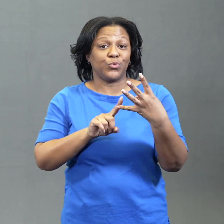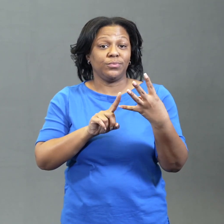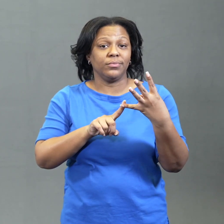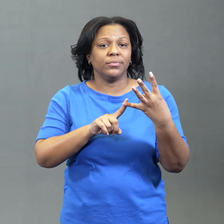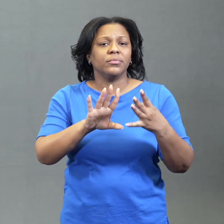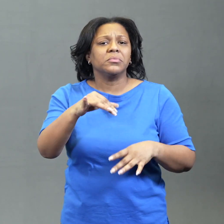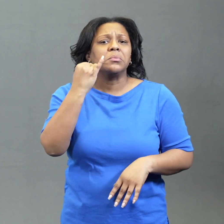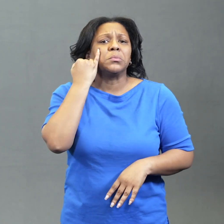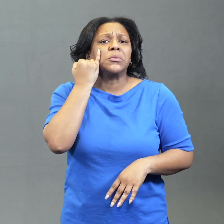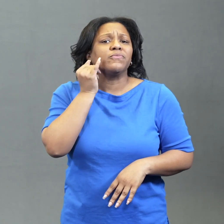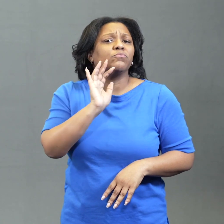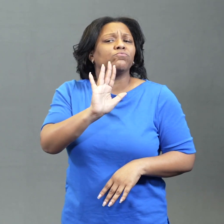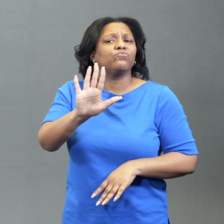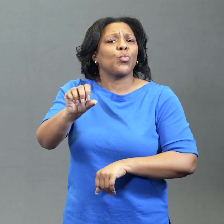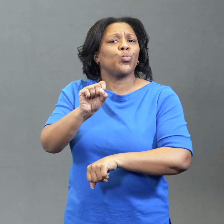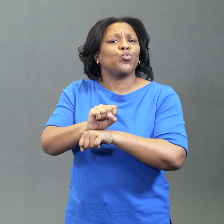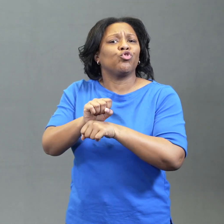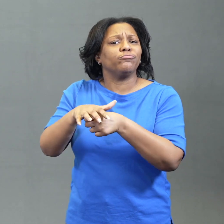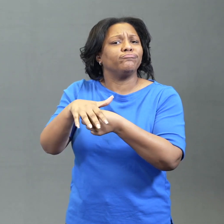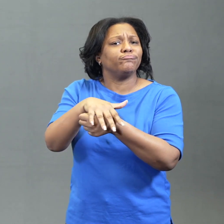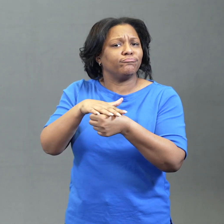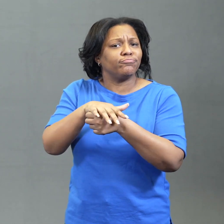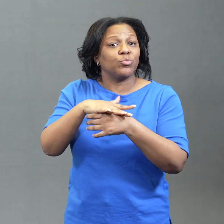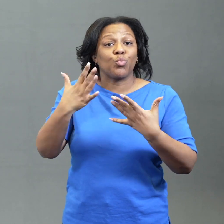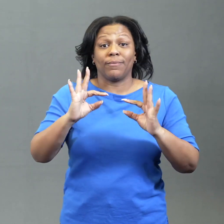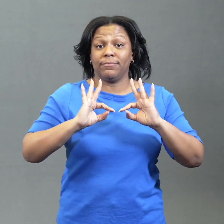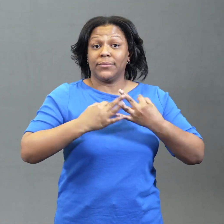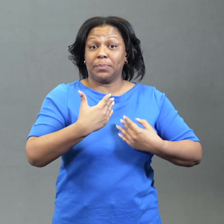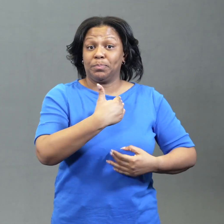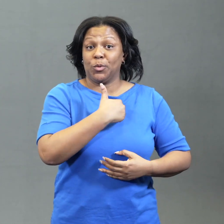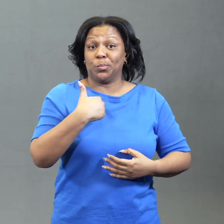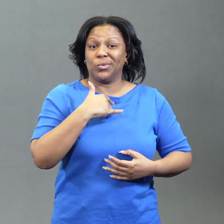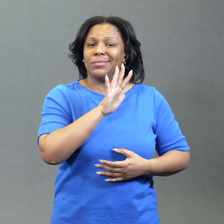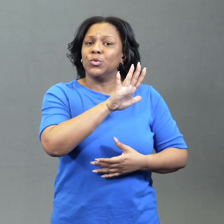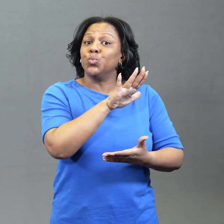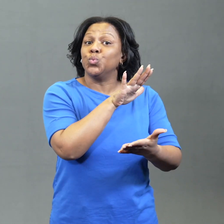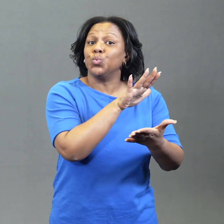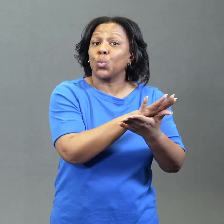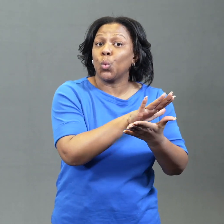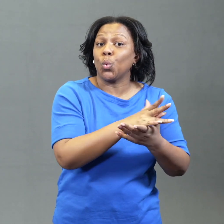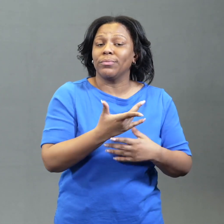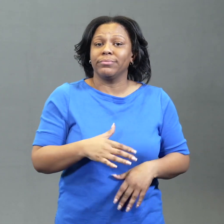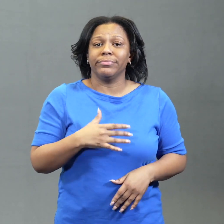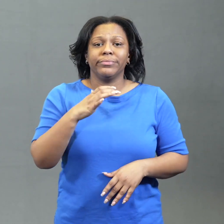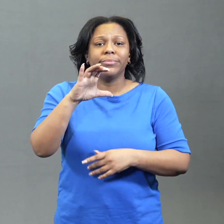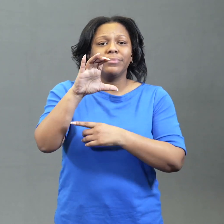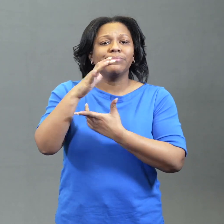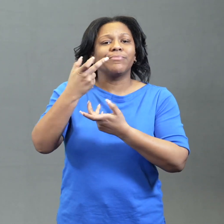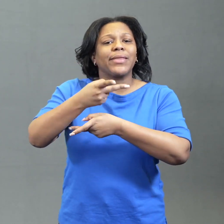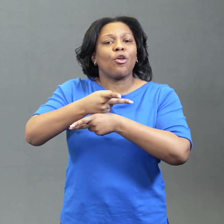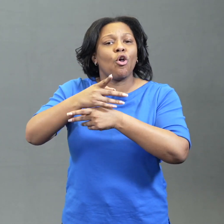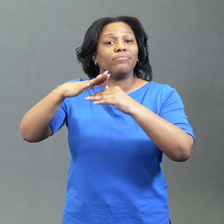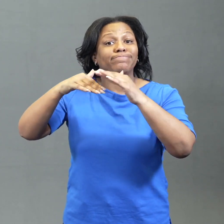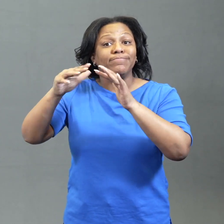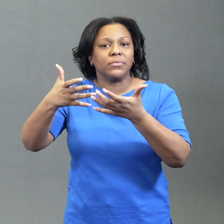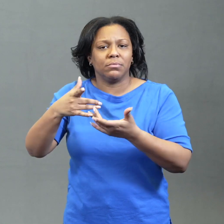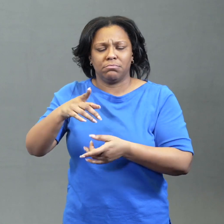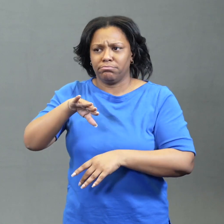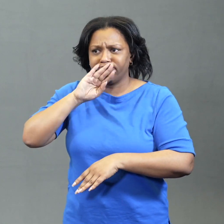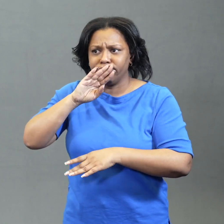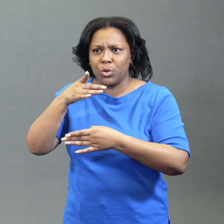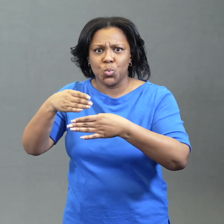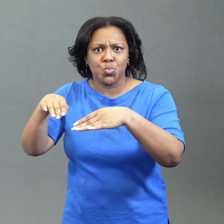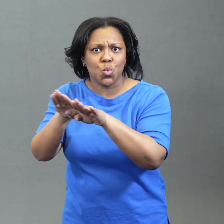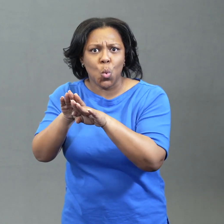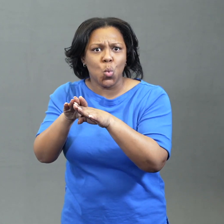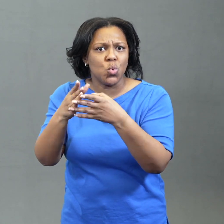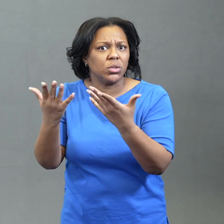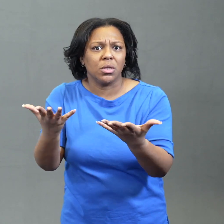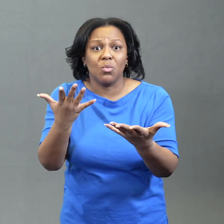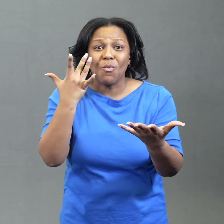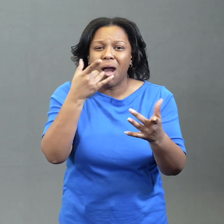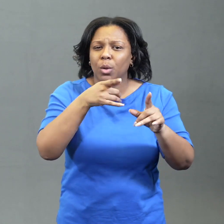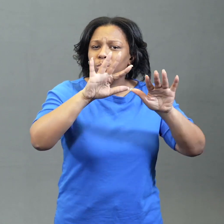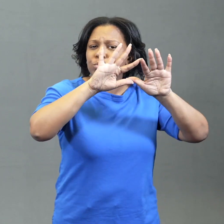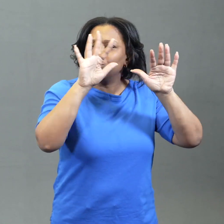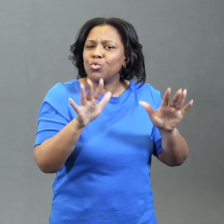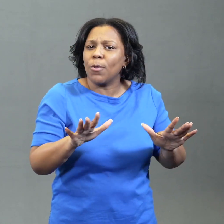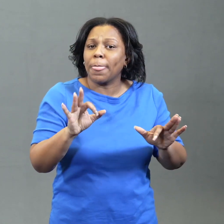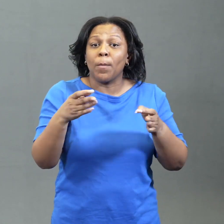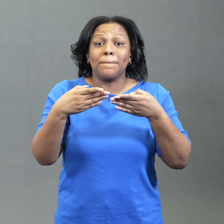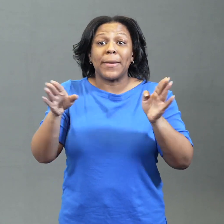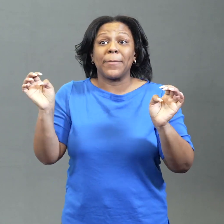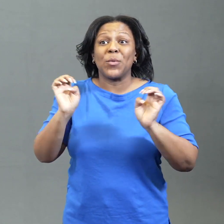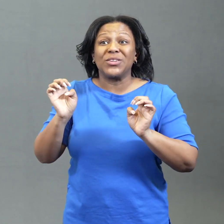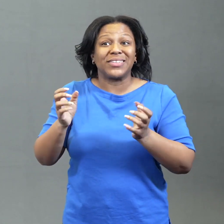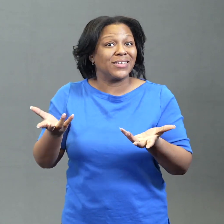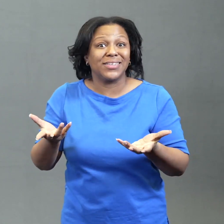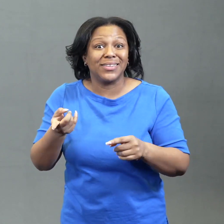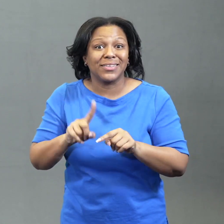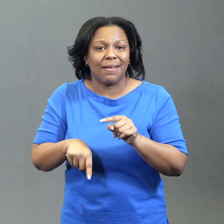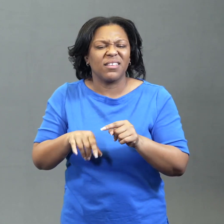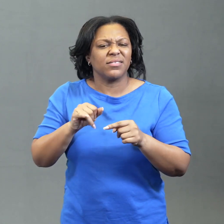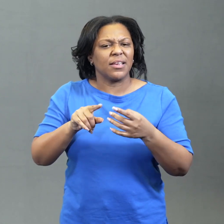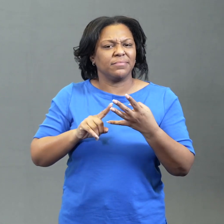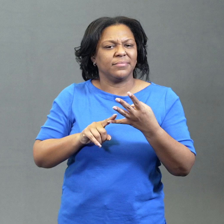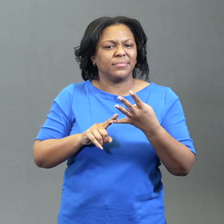4. If your workplace or a family member’s school or care facility is closed due to weather or public emergency.